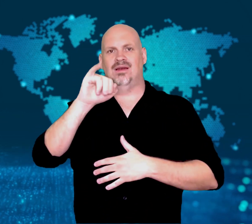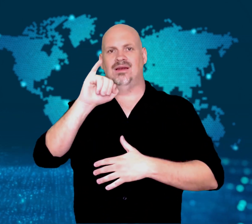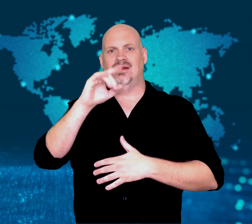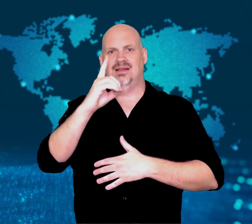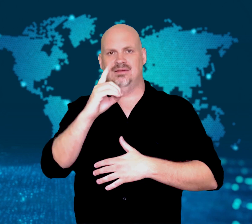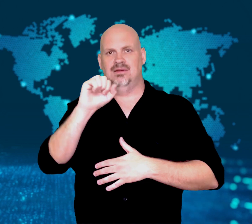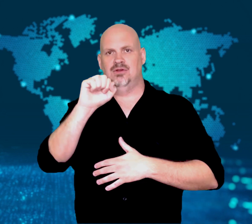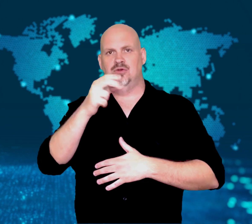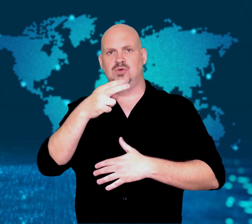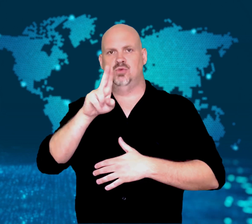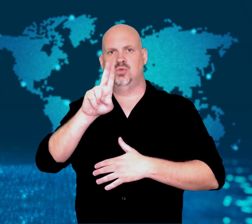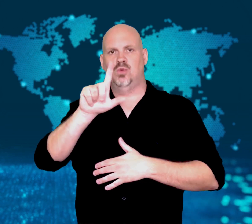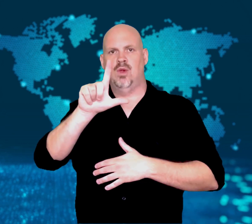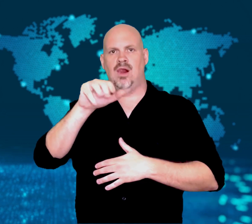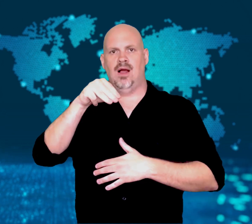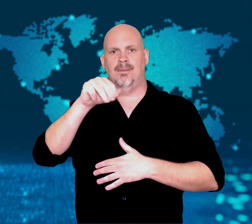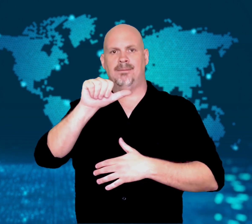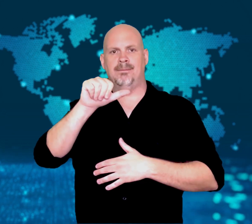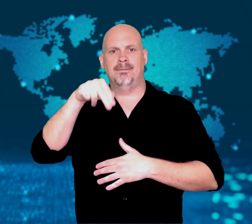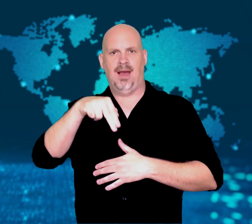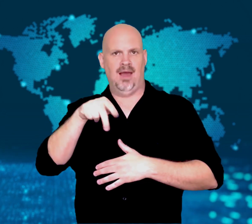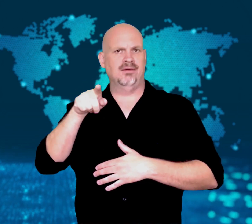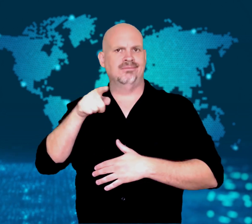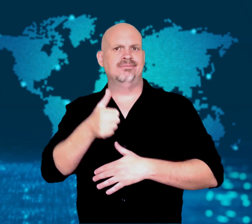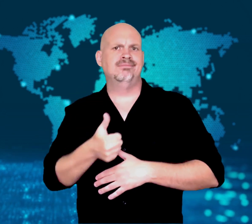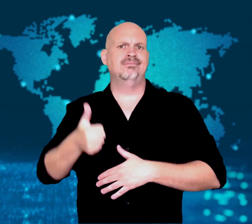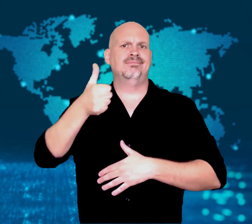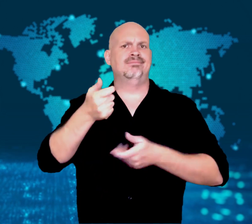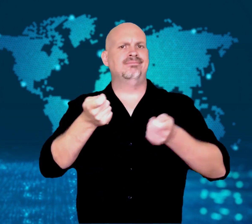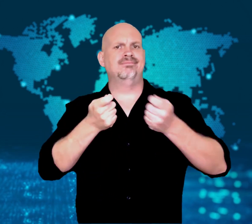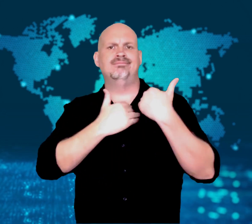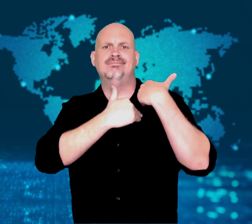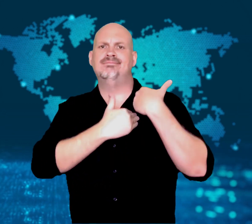an energy-producing company.